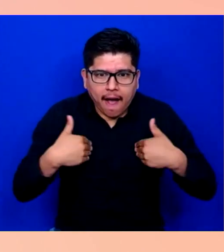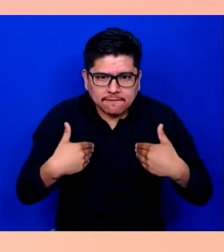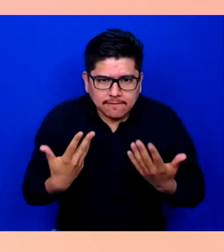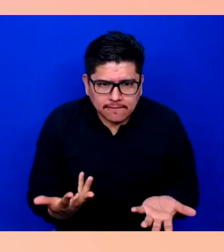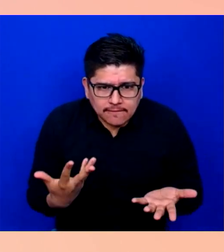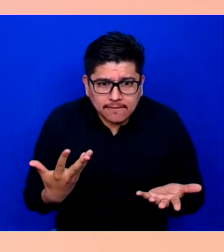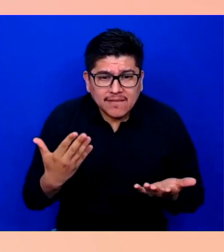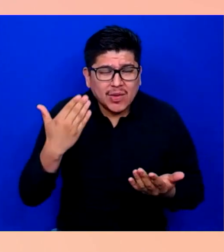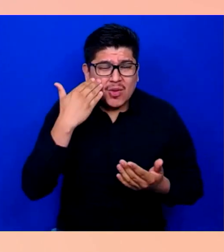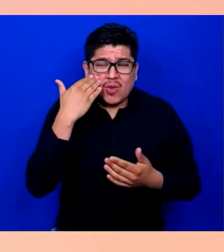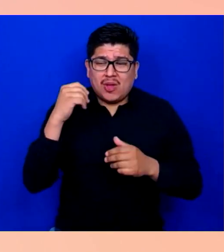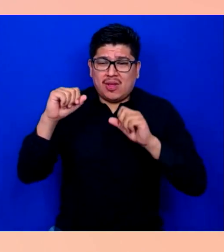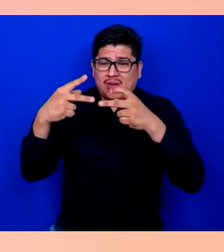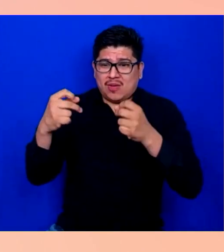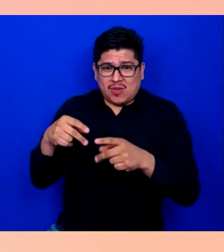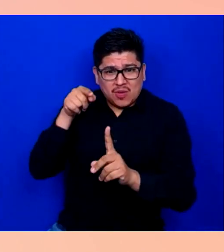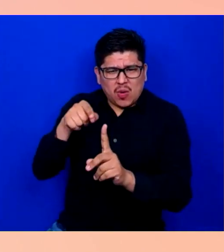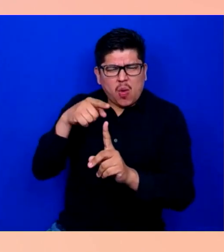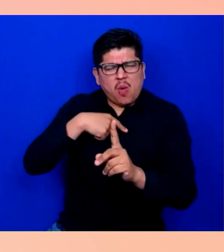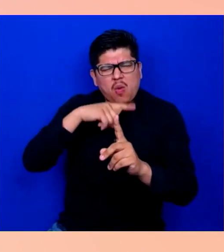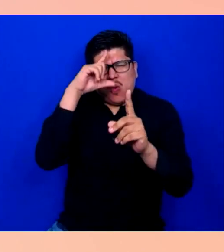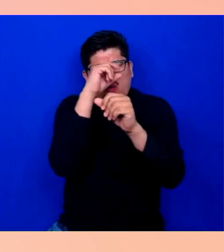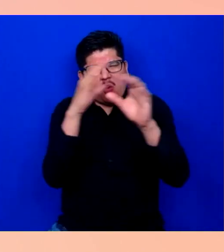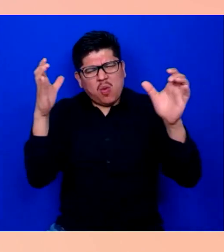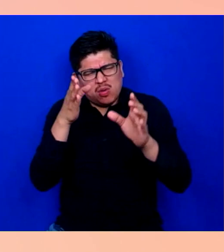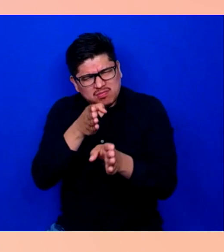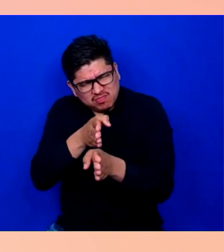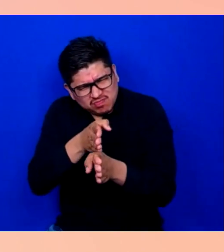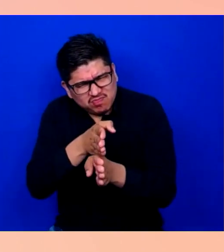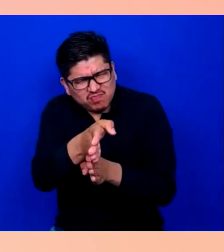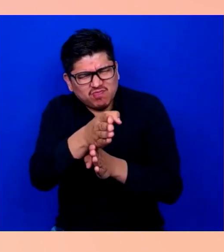and I want it to be possible long-term and today.